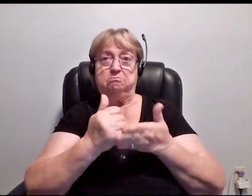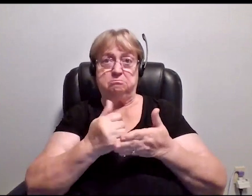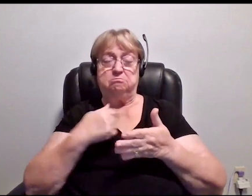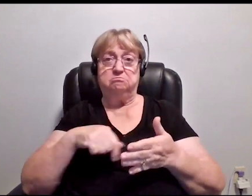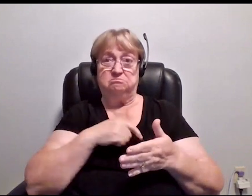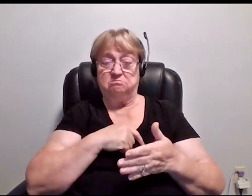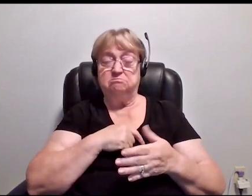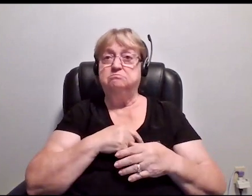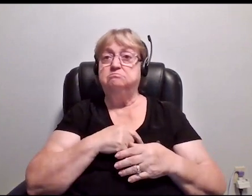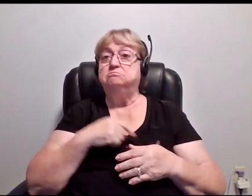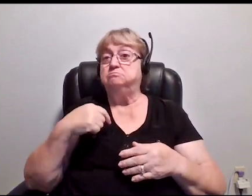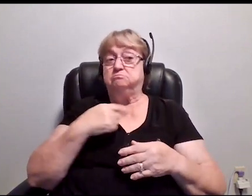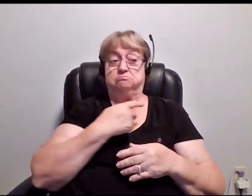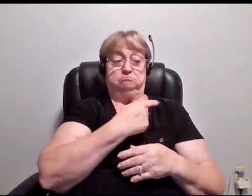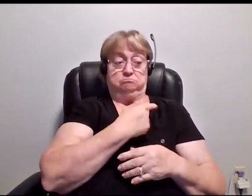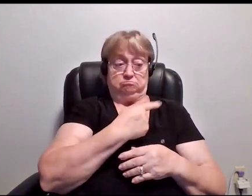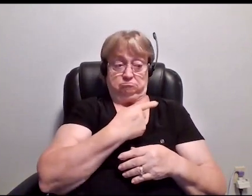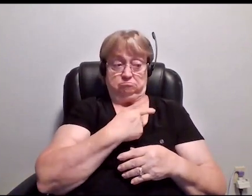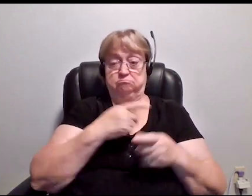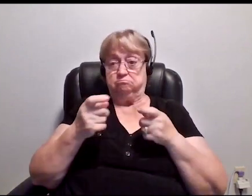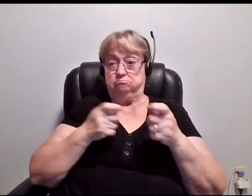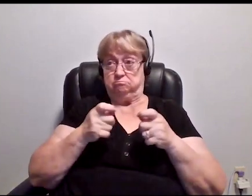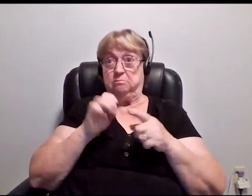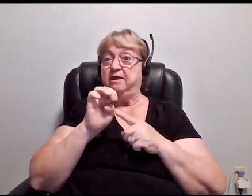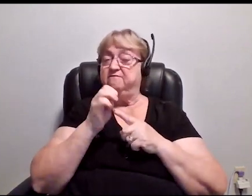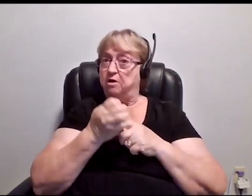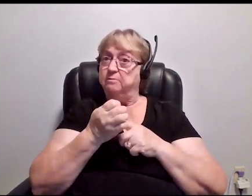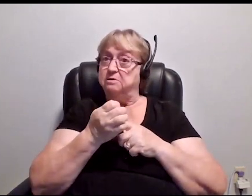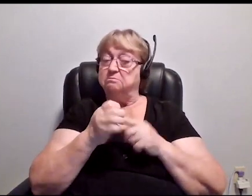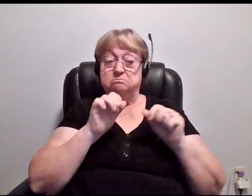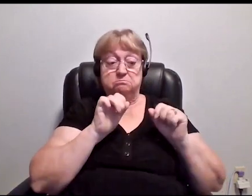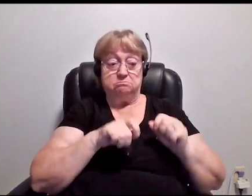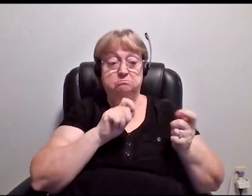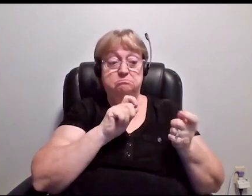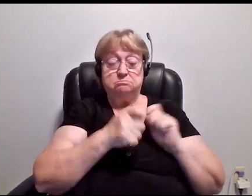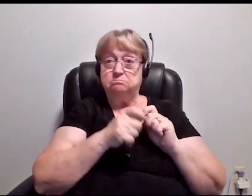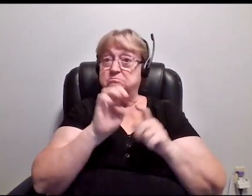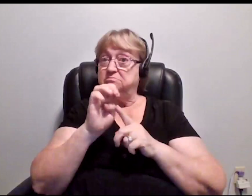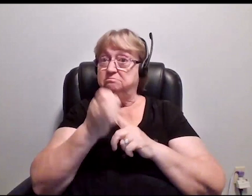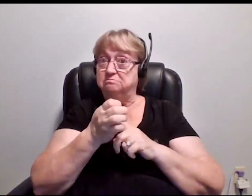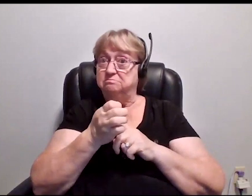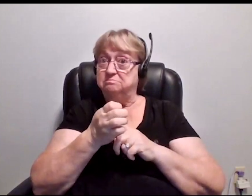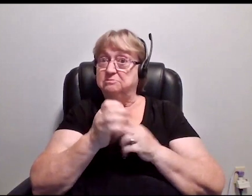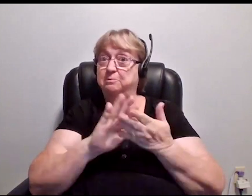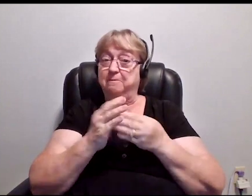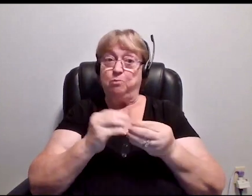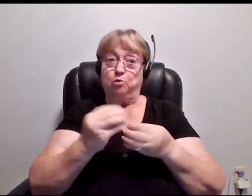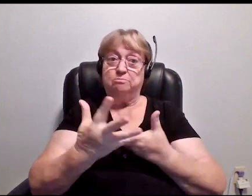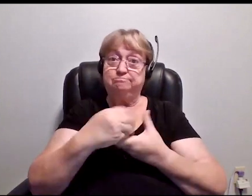We, as instructors, have control over the environment, and we can change the environment to be more inclusive and accessible to the widest range